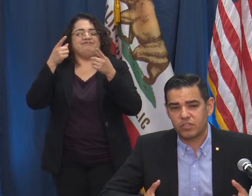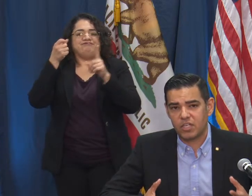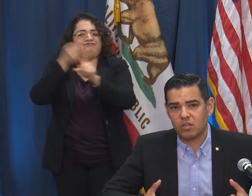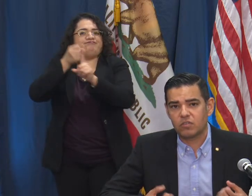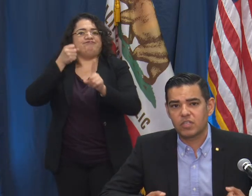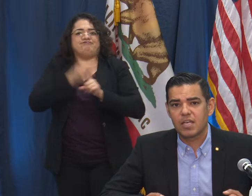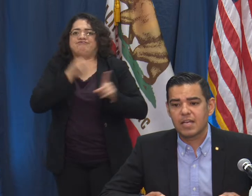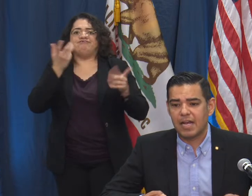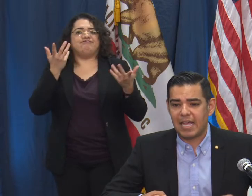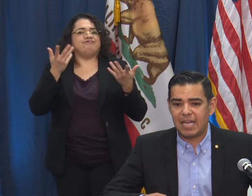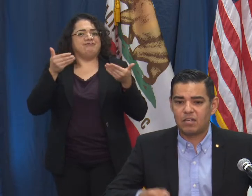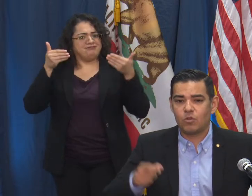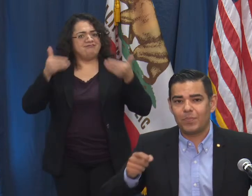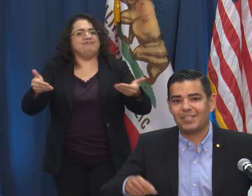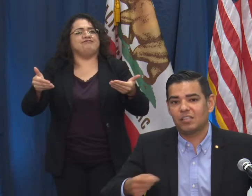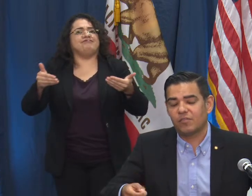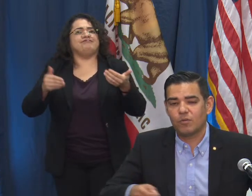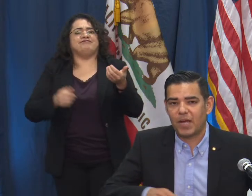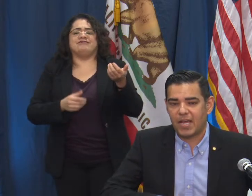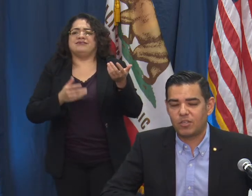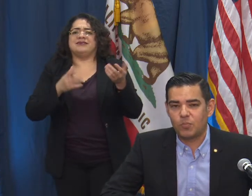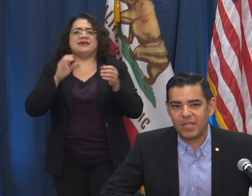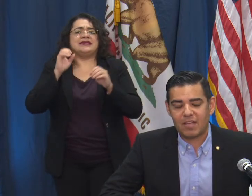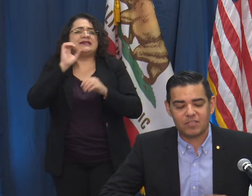the seniors and they're being delivered by UPS at